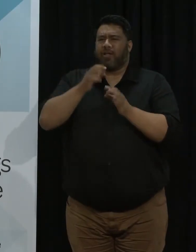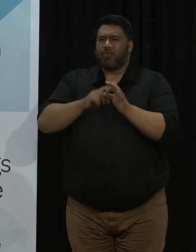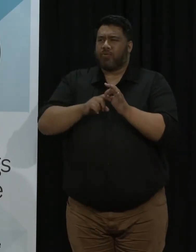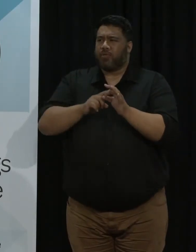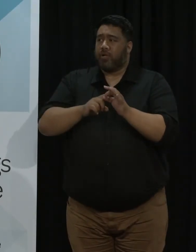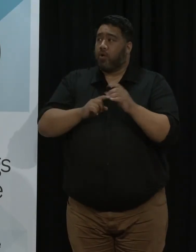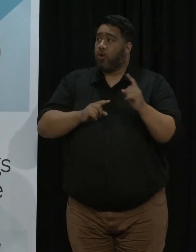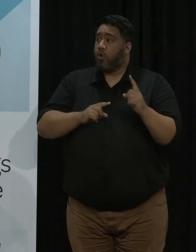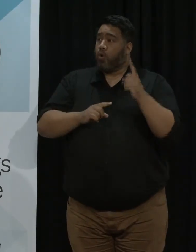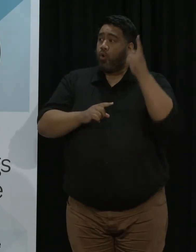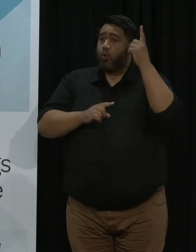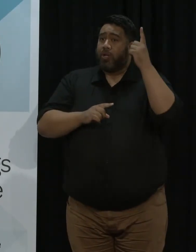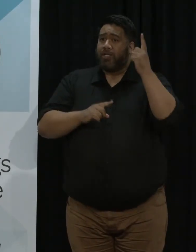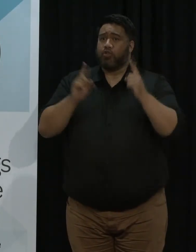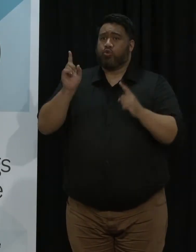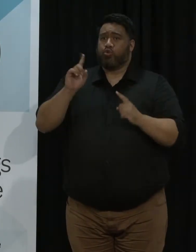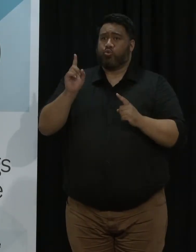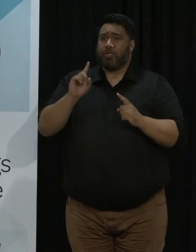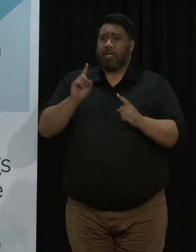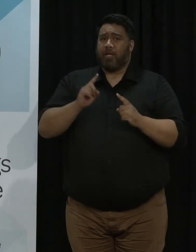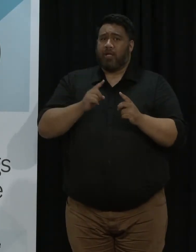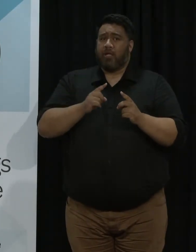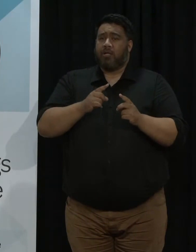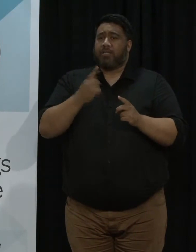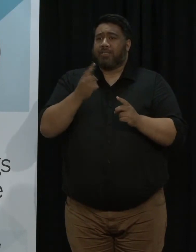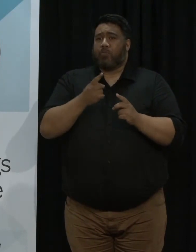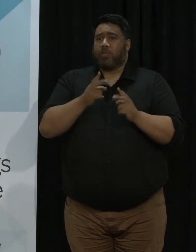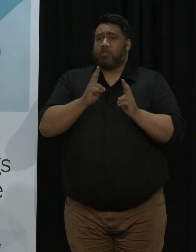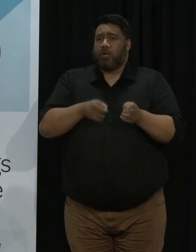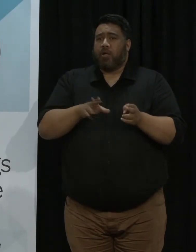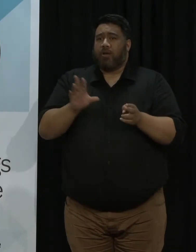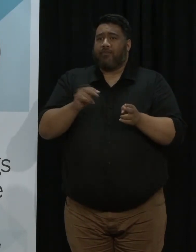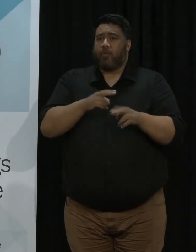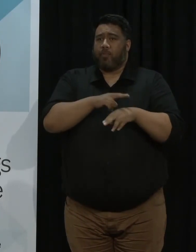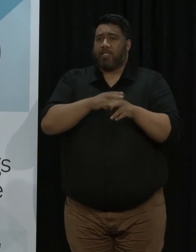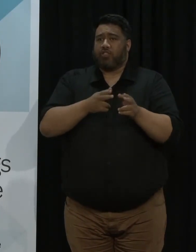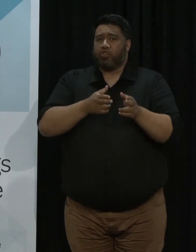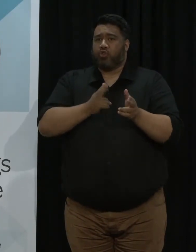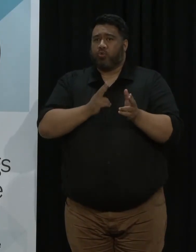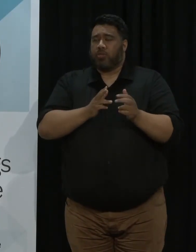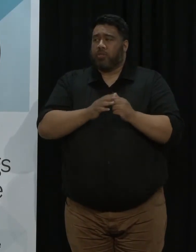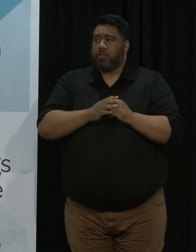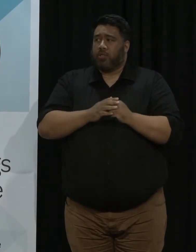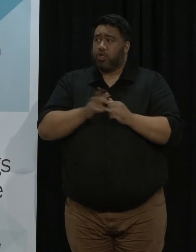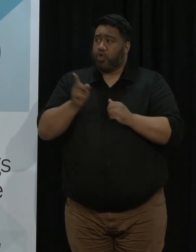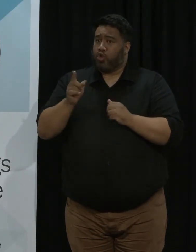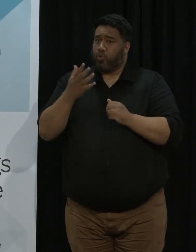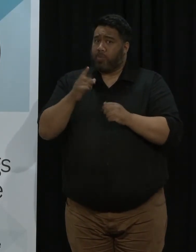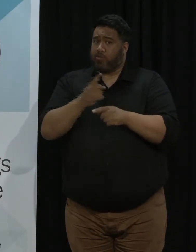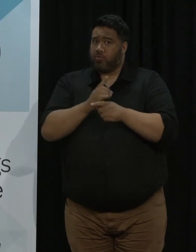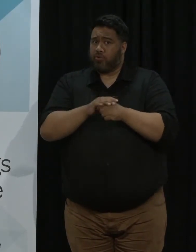in the front. Prime Minister, in Auckland